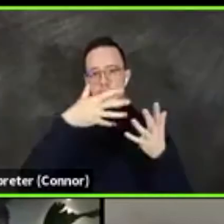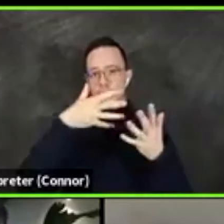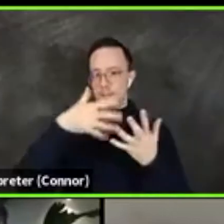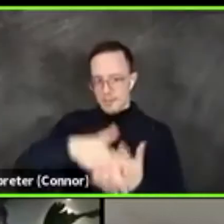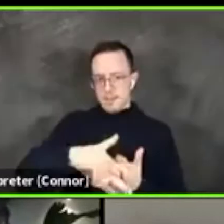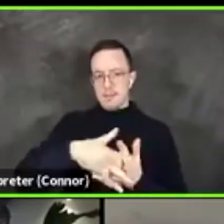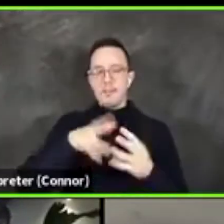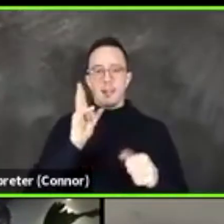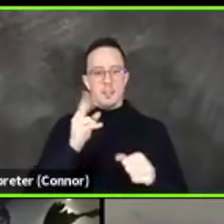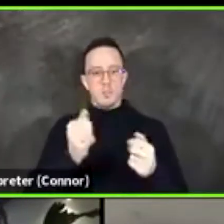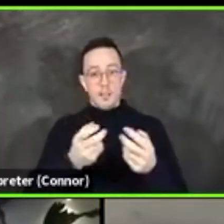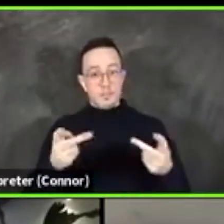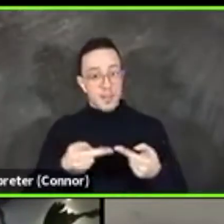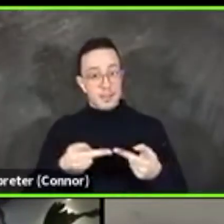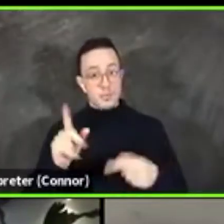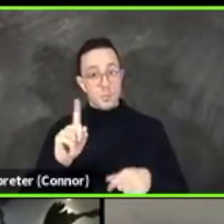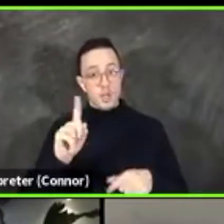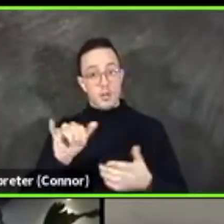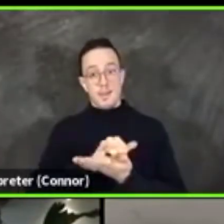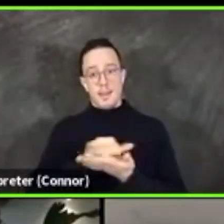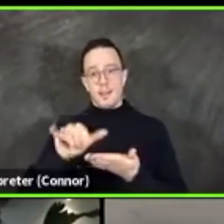THE LOWER EAST SIDE, LENAPEHOKING. AND THEN ALSO